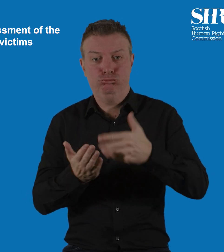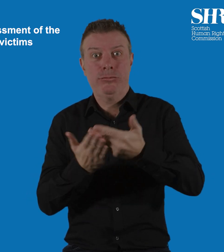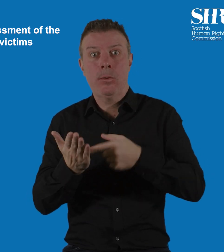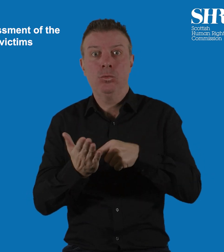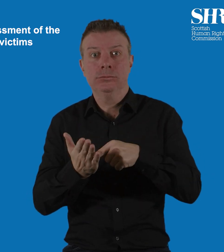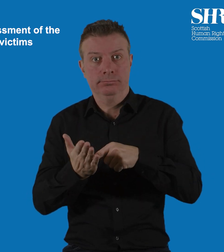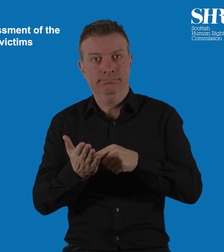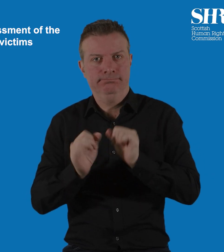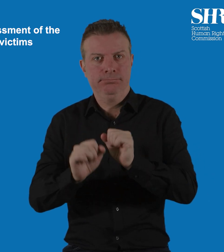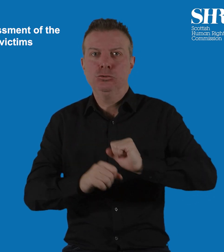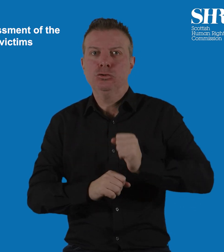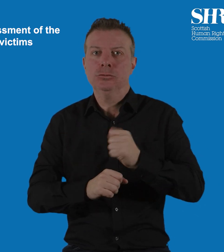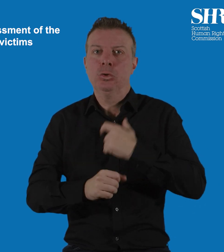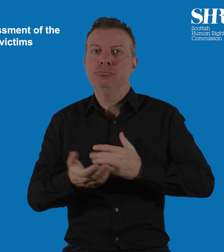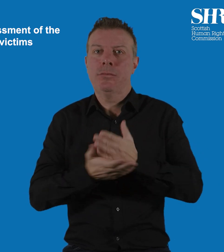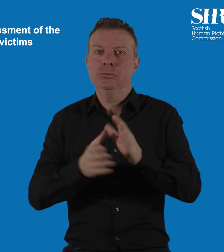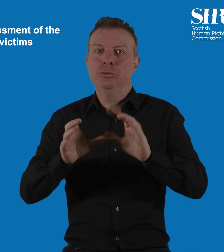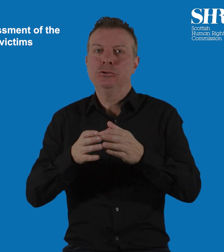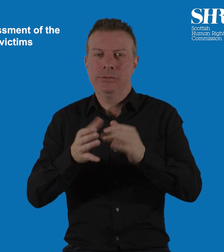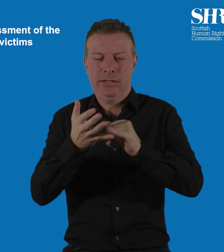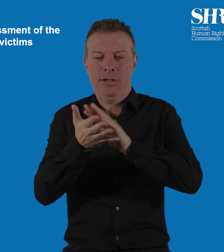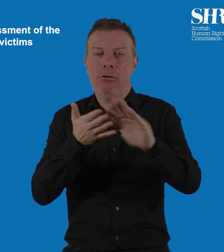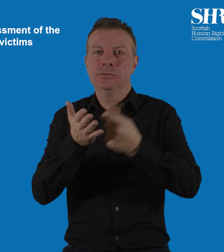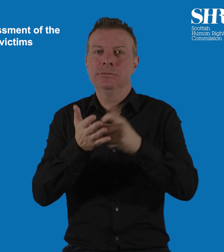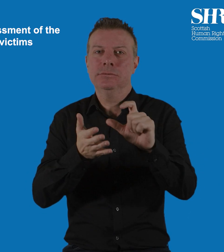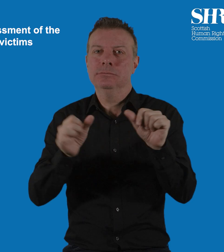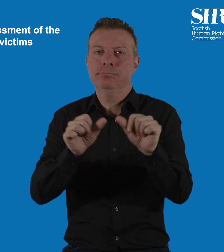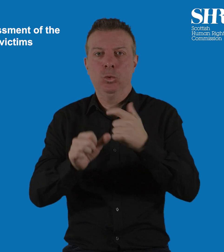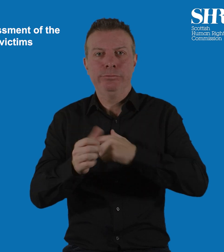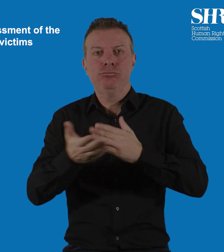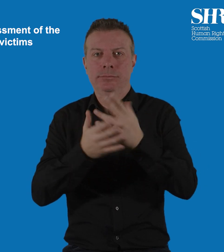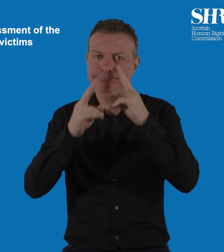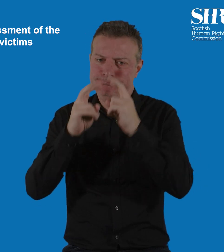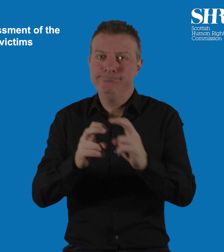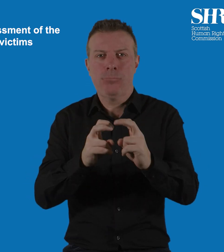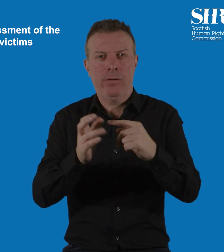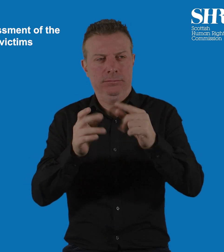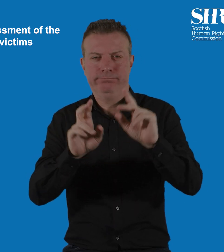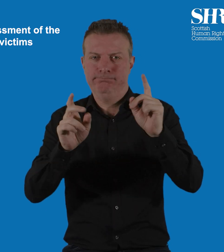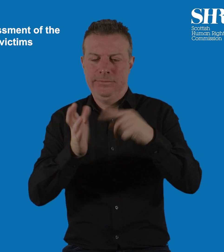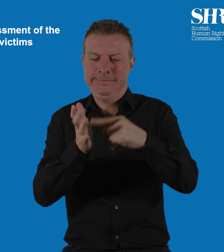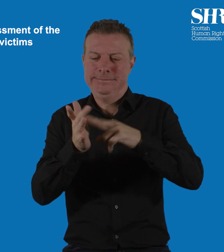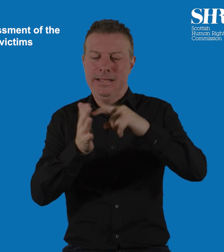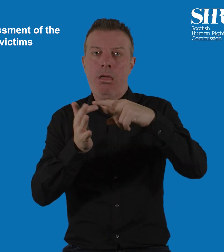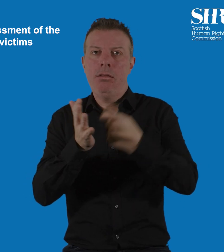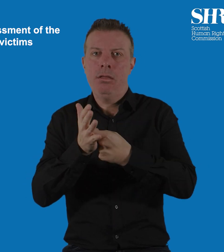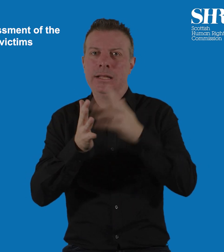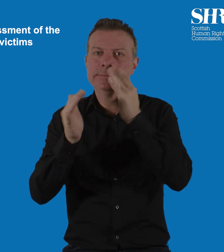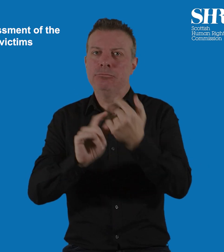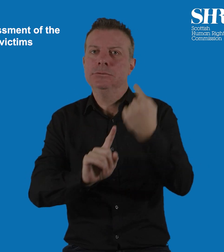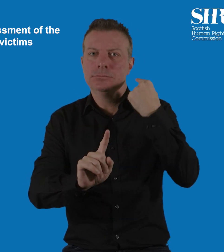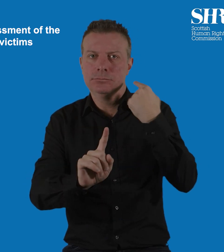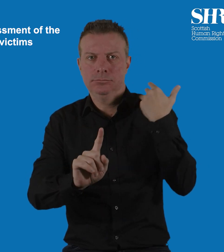This report is the Scottish Human Rights Commission’s (SHRC) human rights analysis of the “Tinker Experiment”